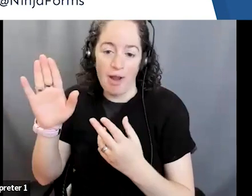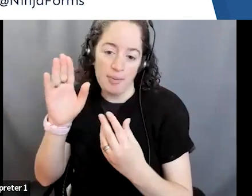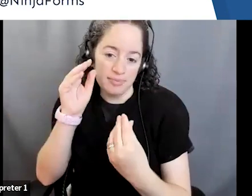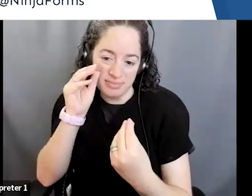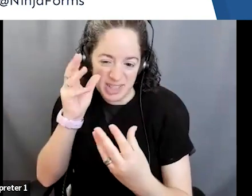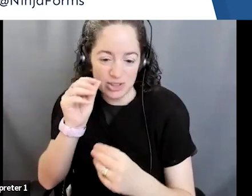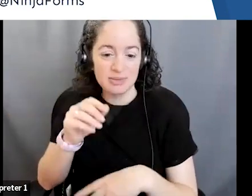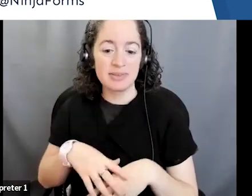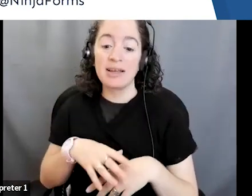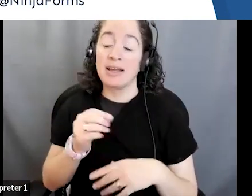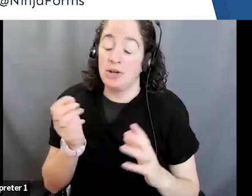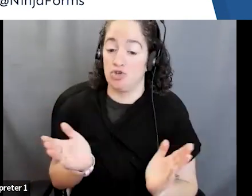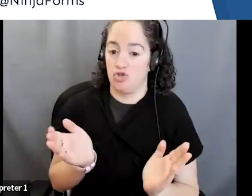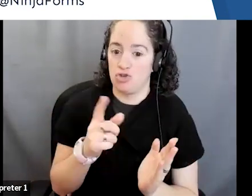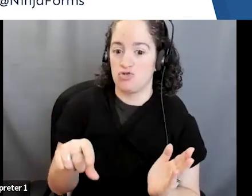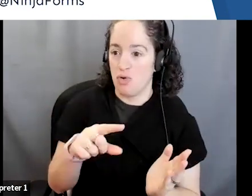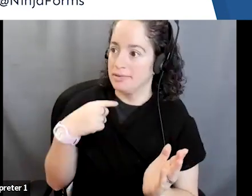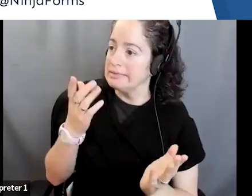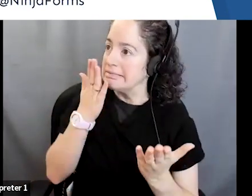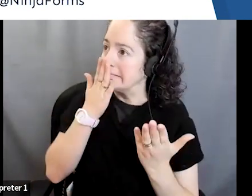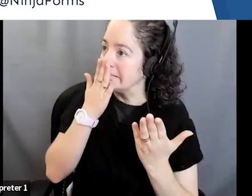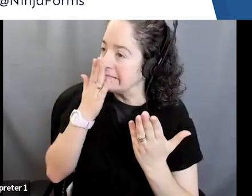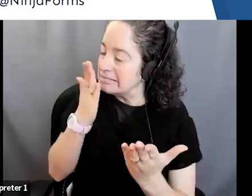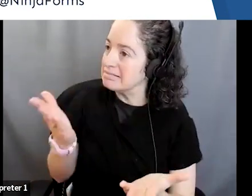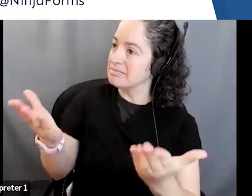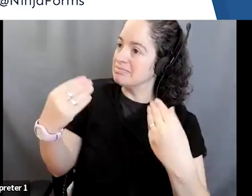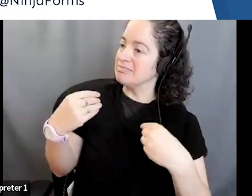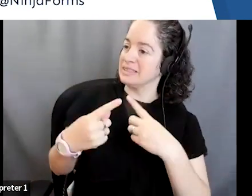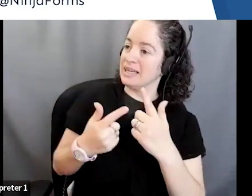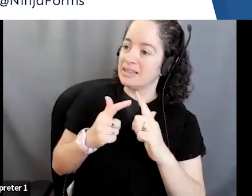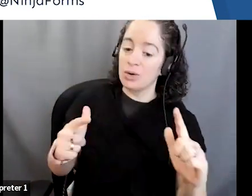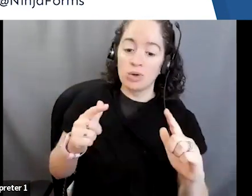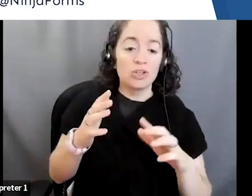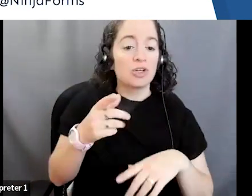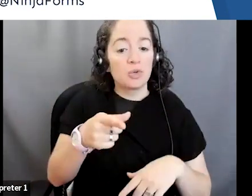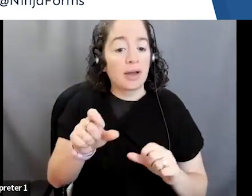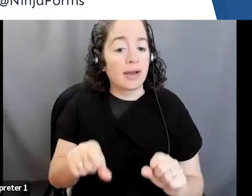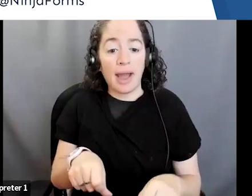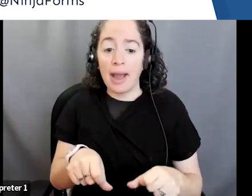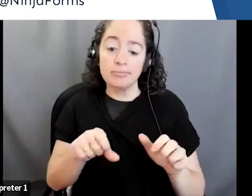They are on X @NinjaForms, also on LinkedIn. If you want to go and thank them